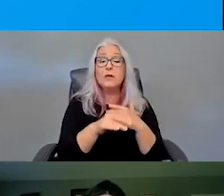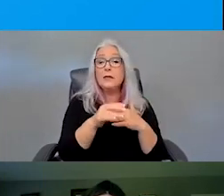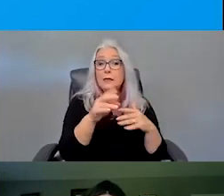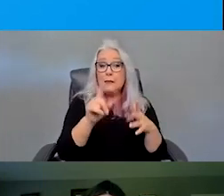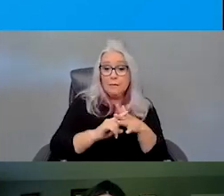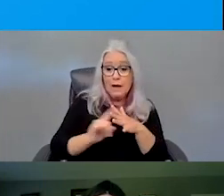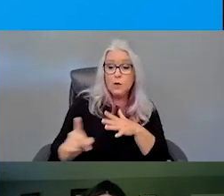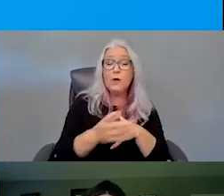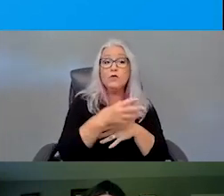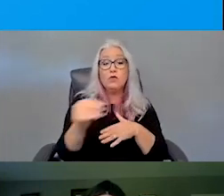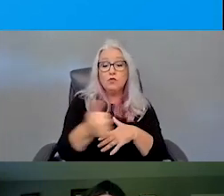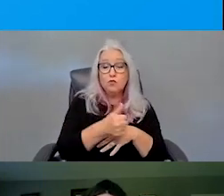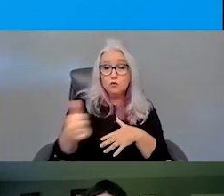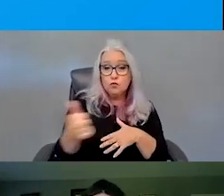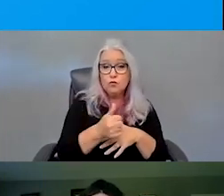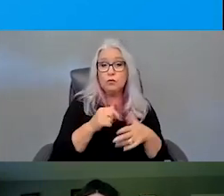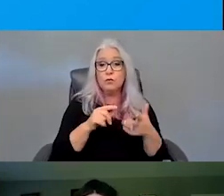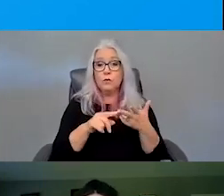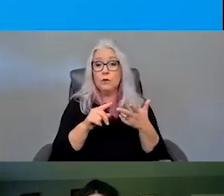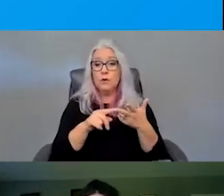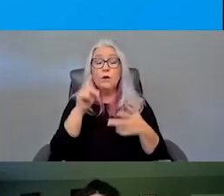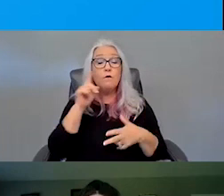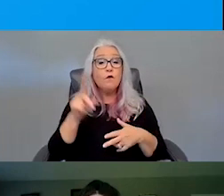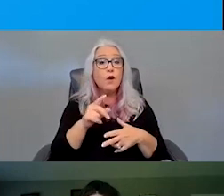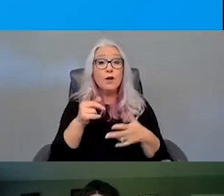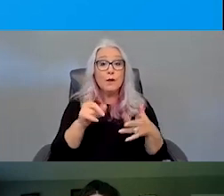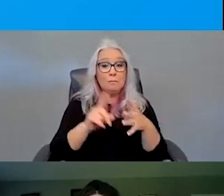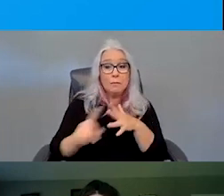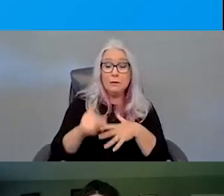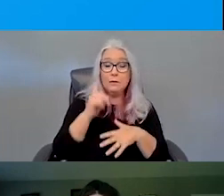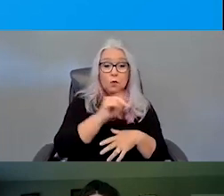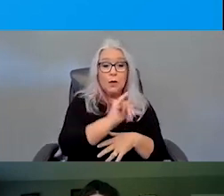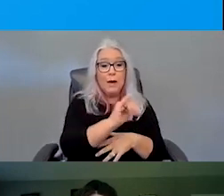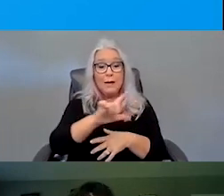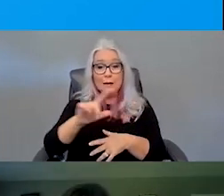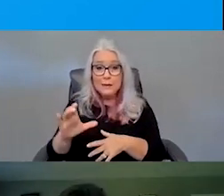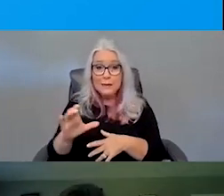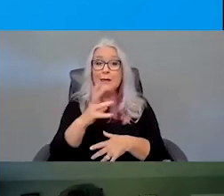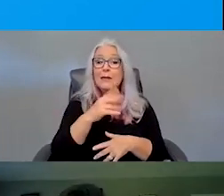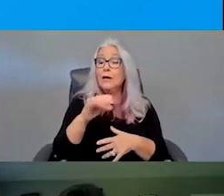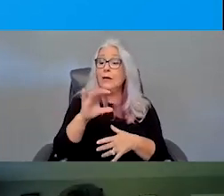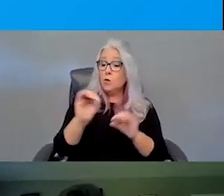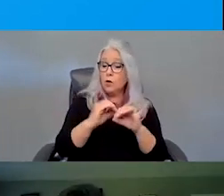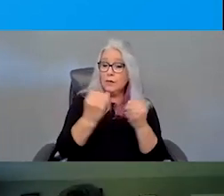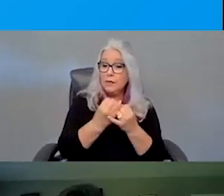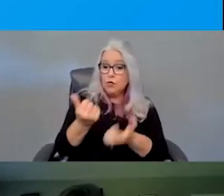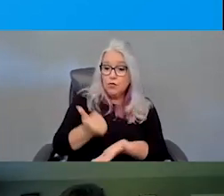Representation on committees of Independent Living Center. Organizations serving individuals with disabilities and/or individuals with